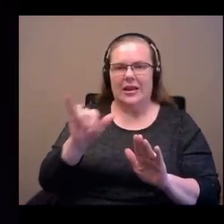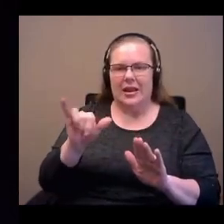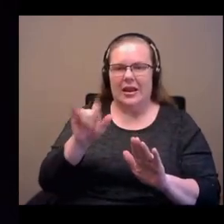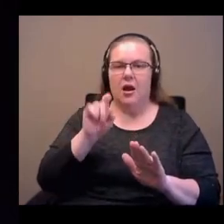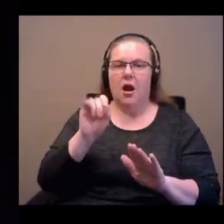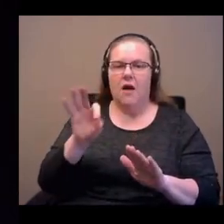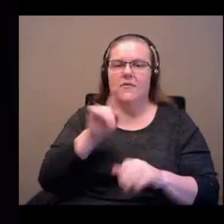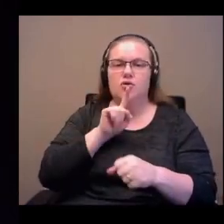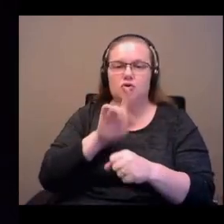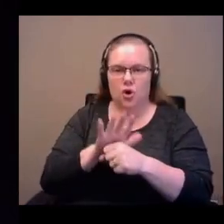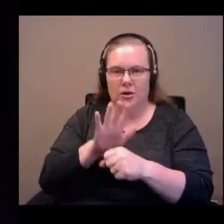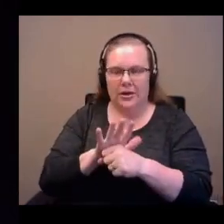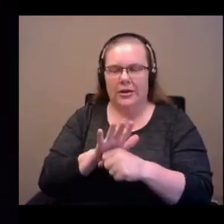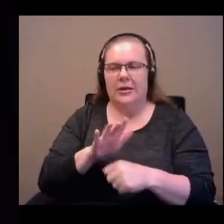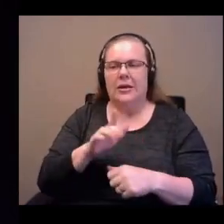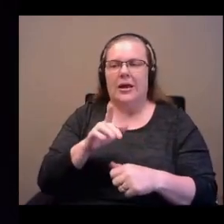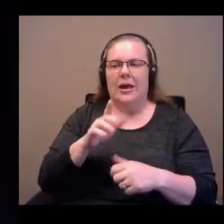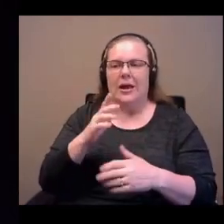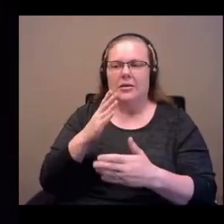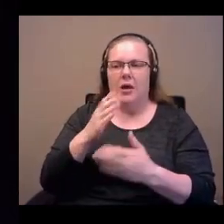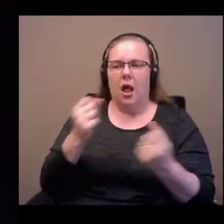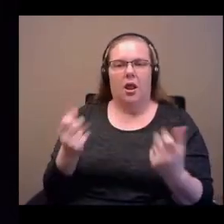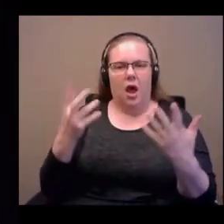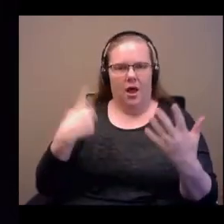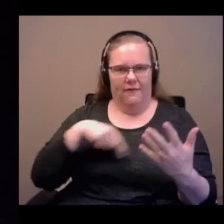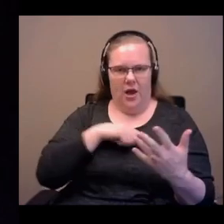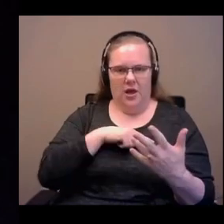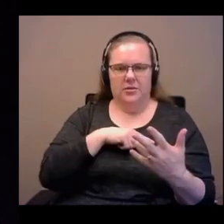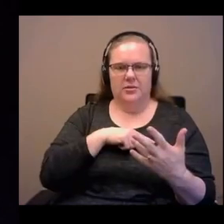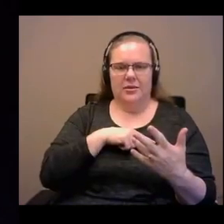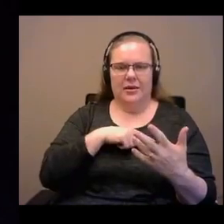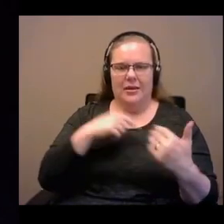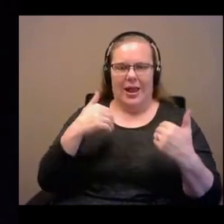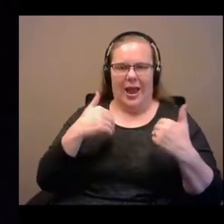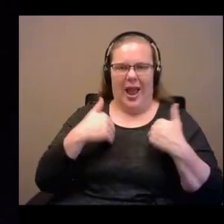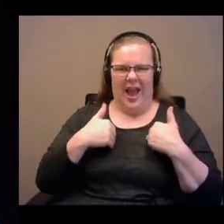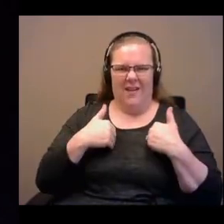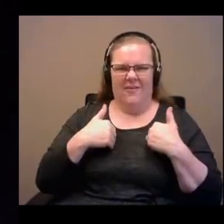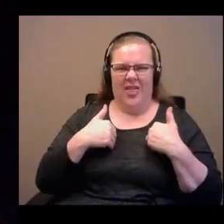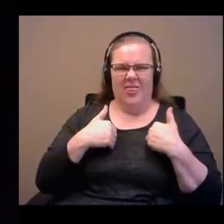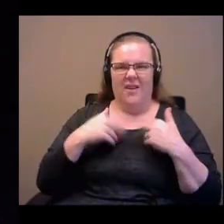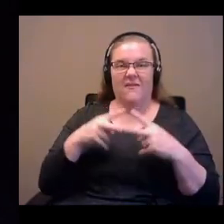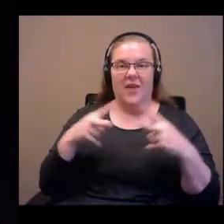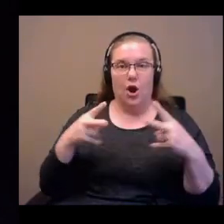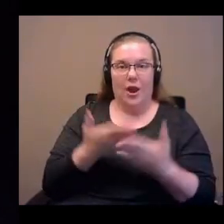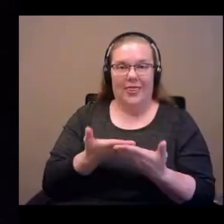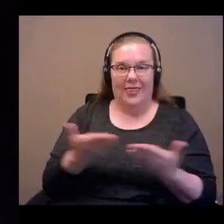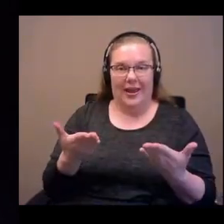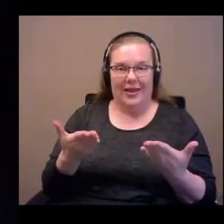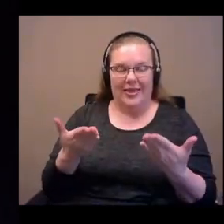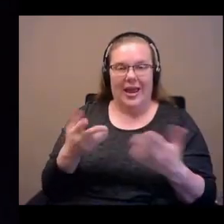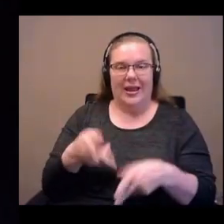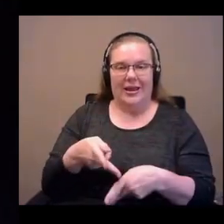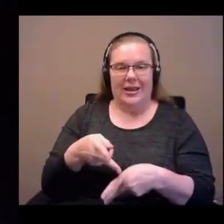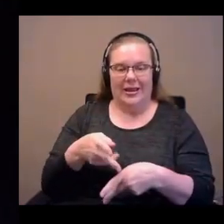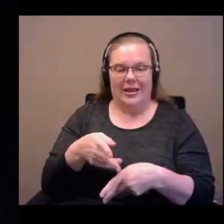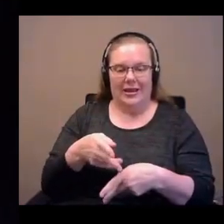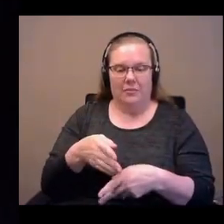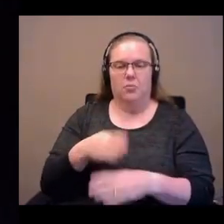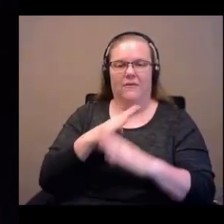work on issues where the very thing that keeps our audiences from getting where we want them to do,